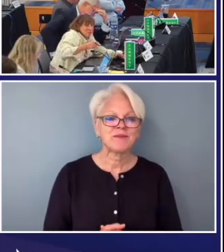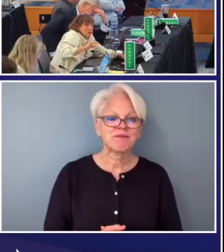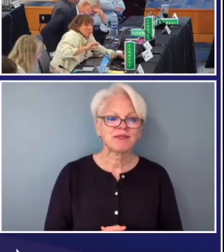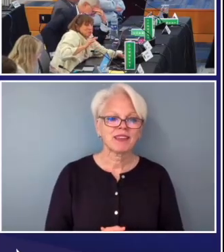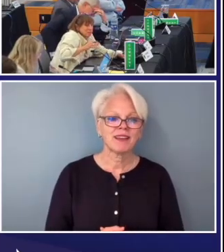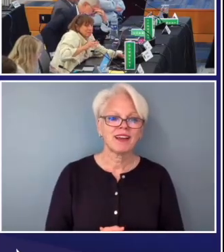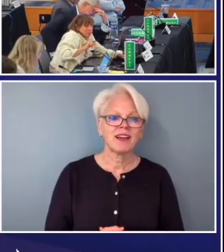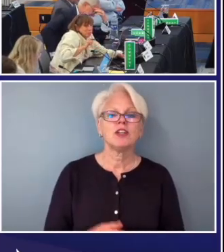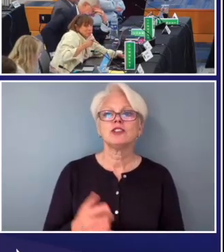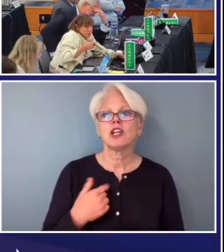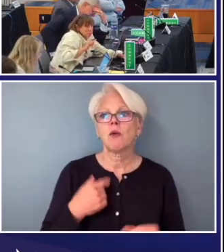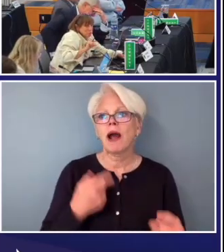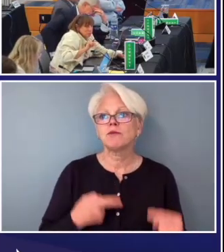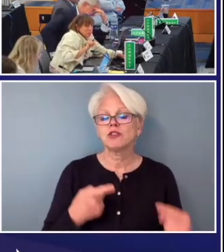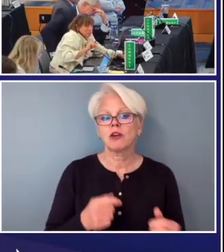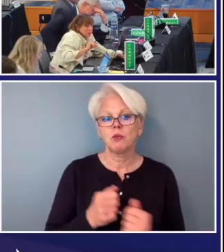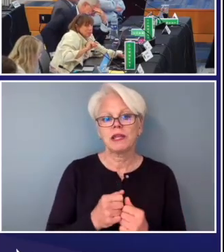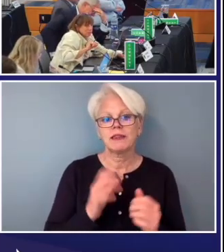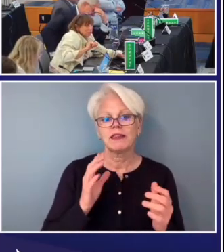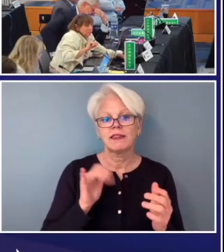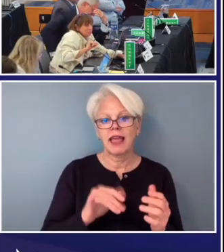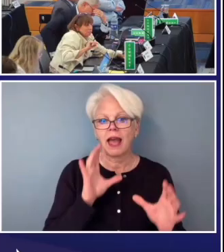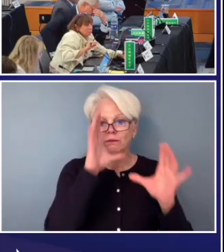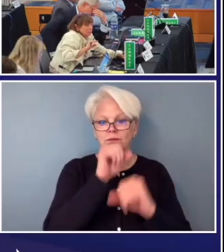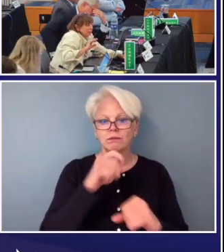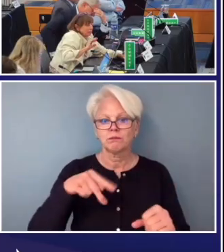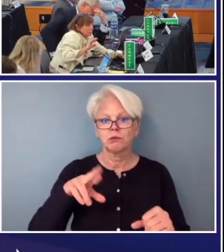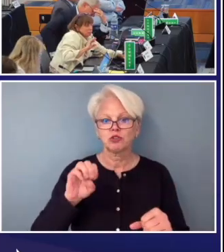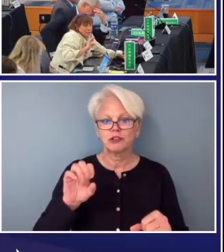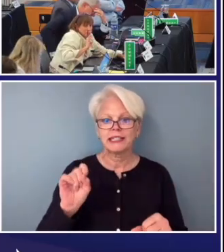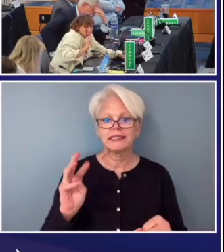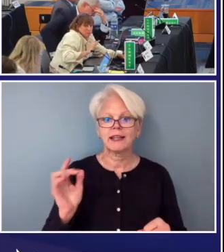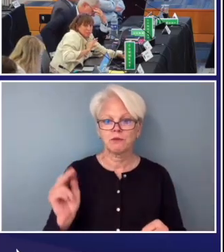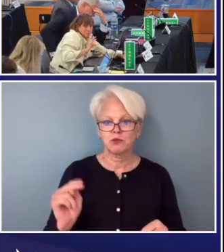so I'm struggling with the presumption pieces being, uh, to, like, really strong.